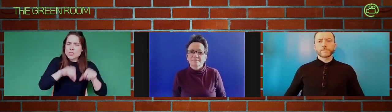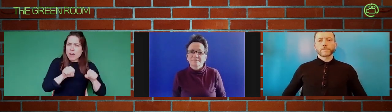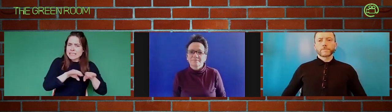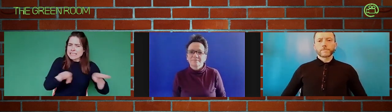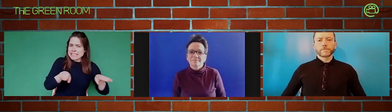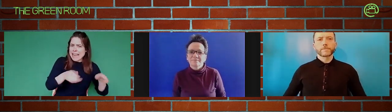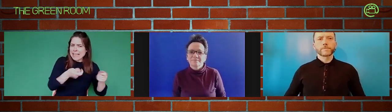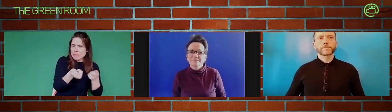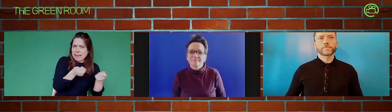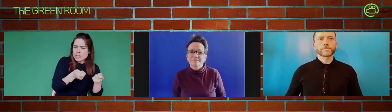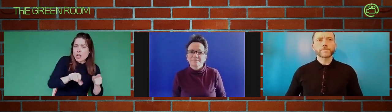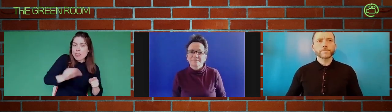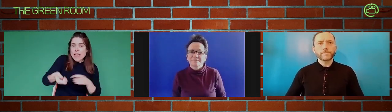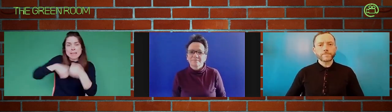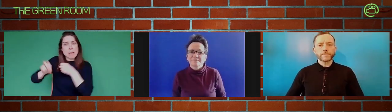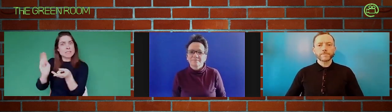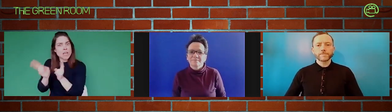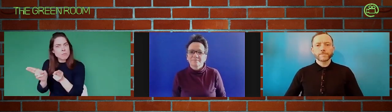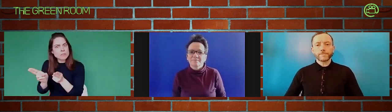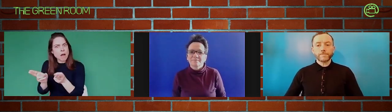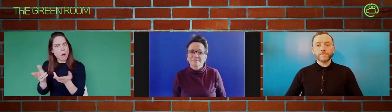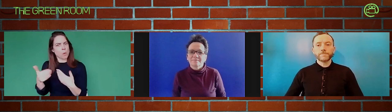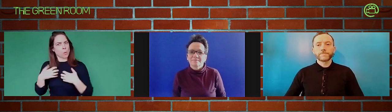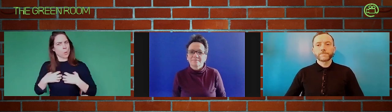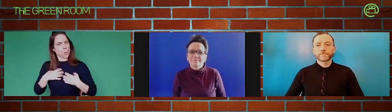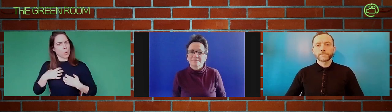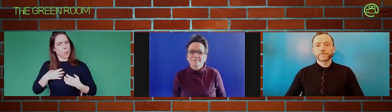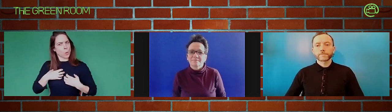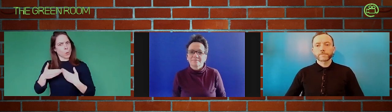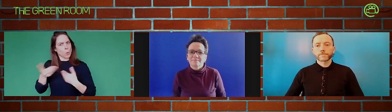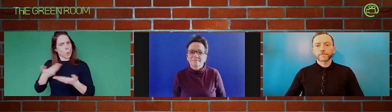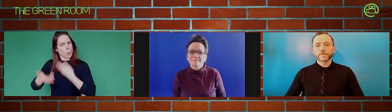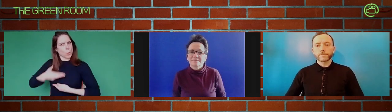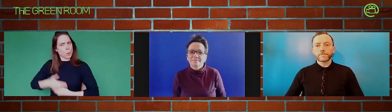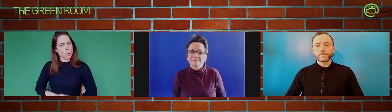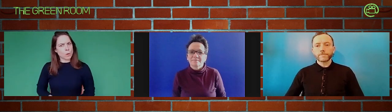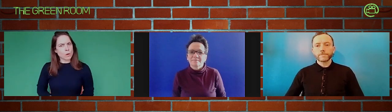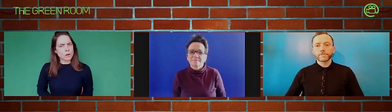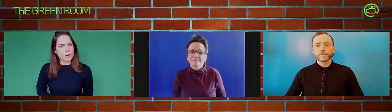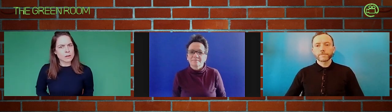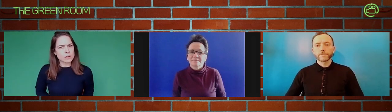would be great to hear about! AP: Yeah. So I trained at